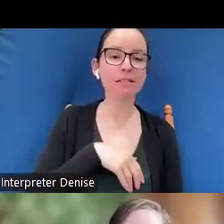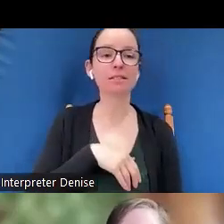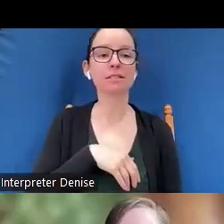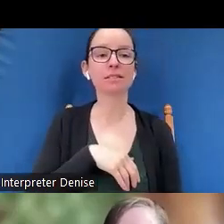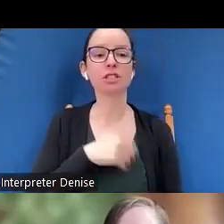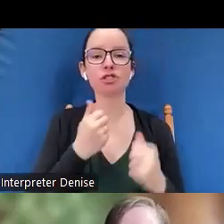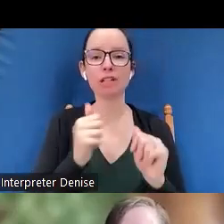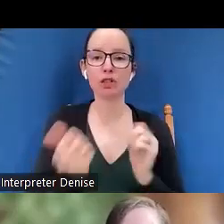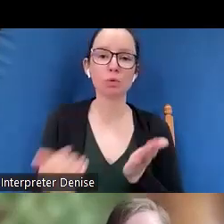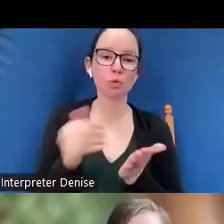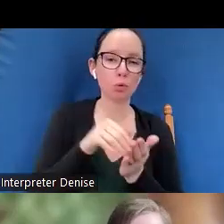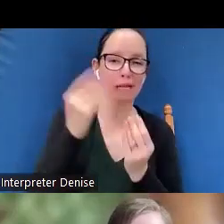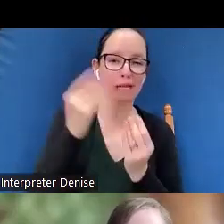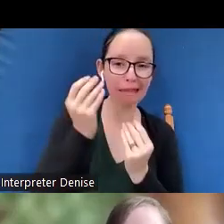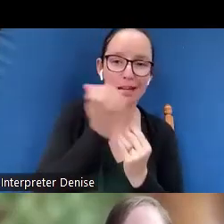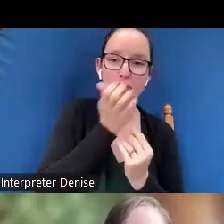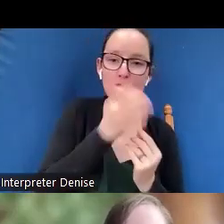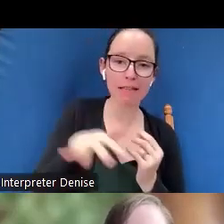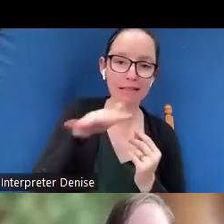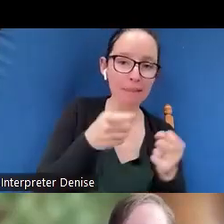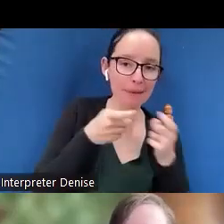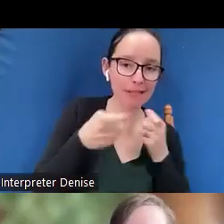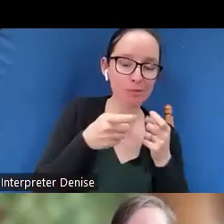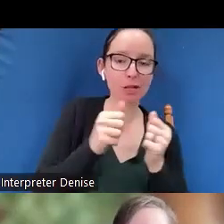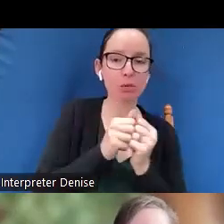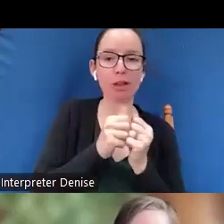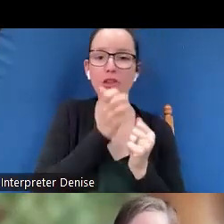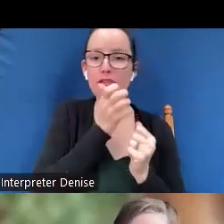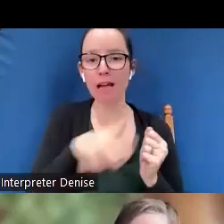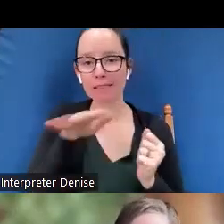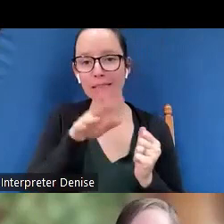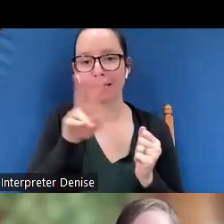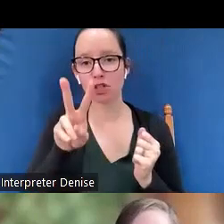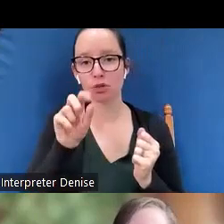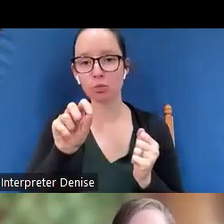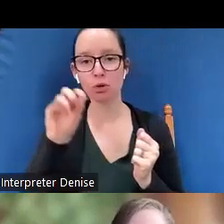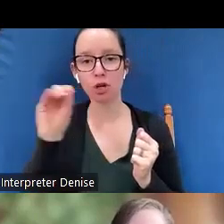management with grassland 2.0, diversifying the Corn Belt,